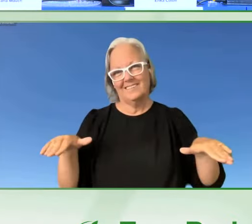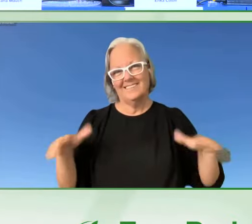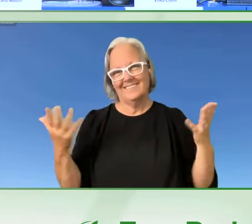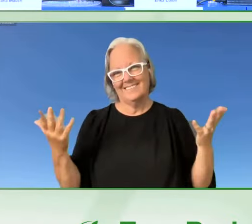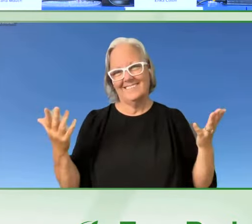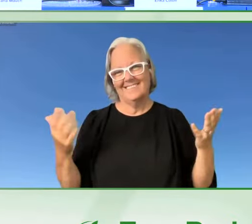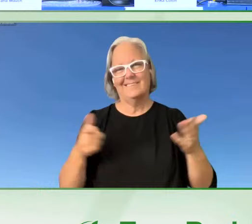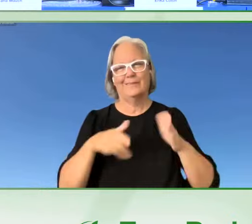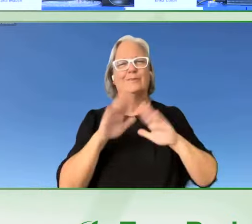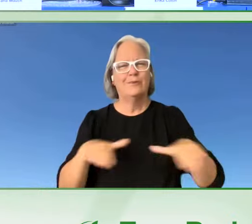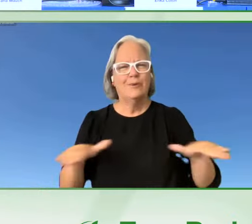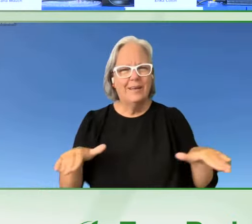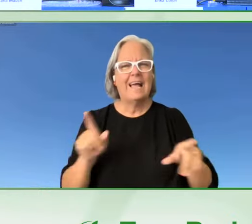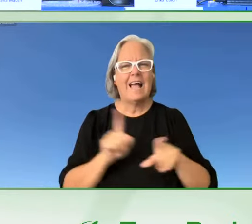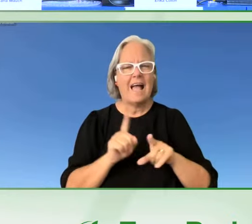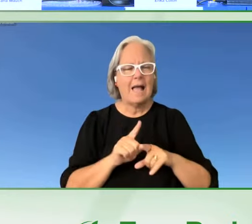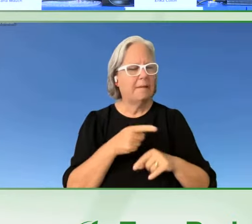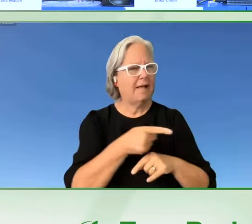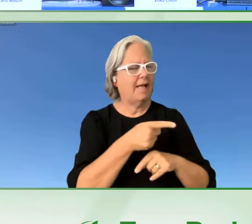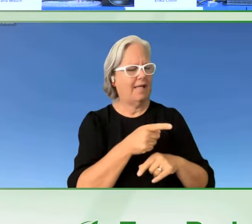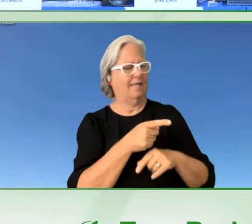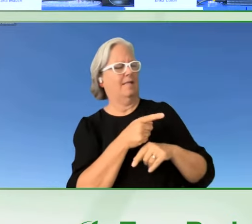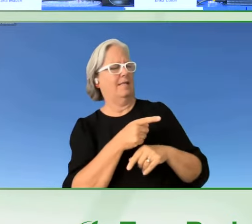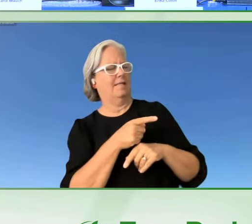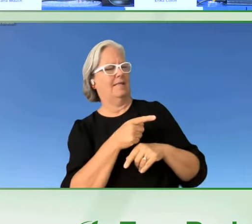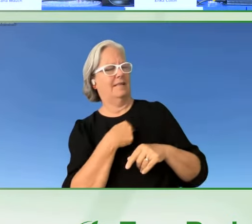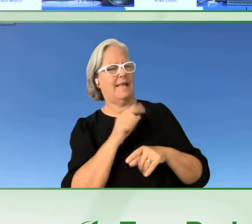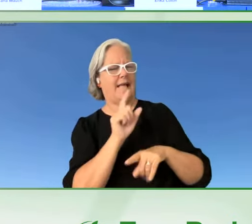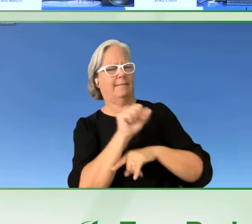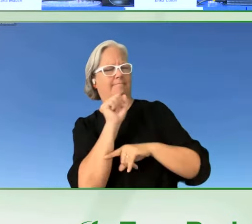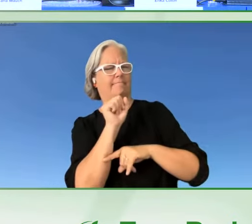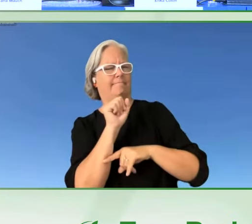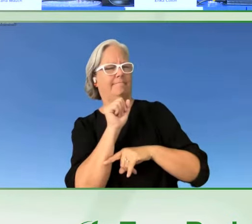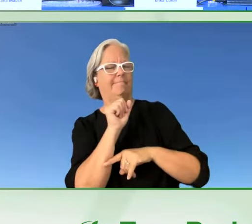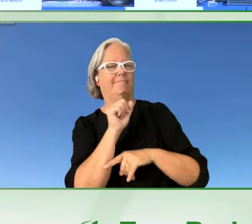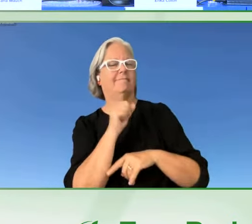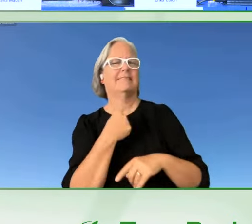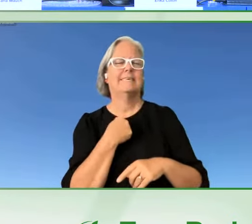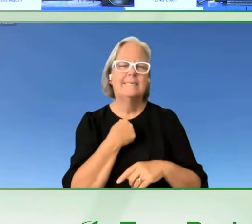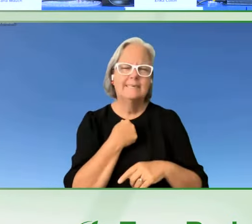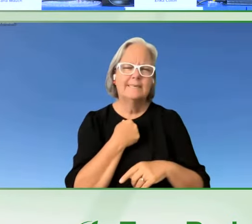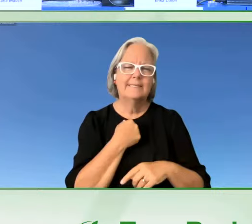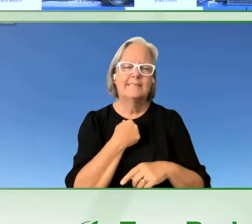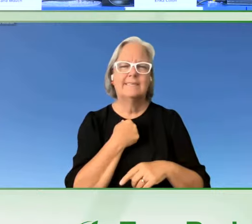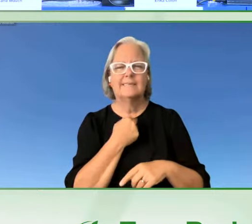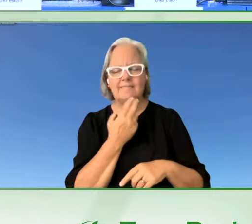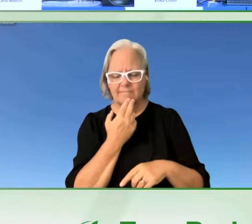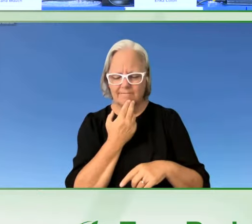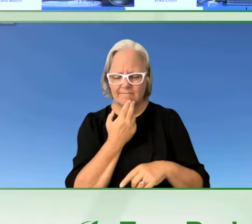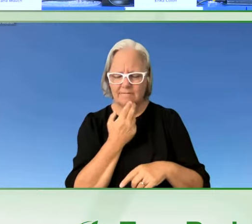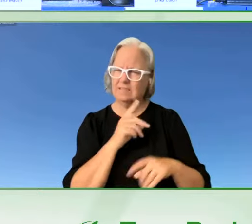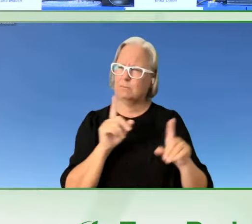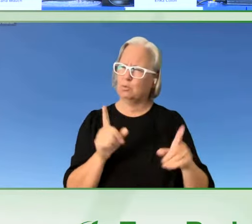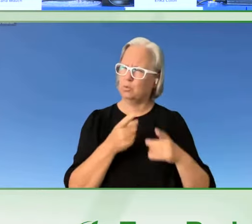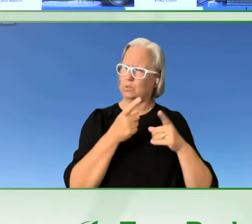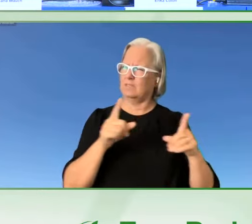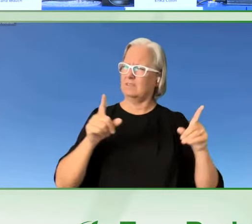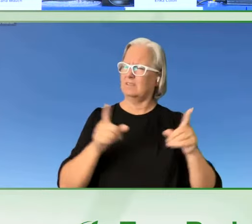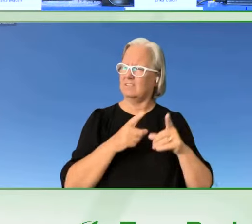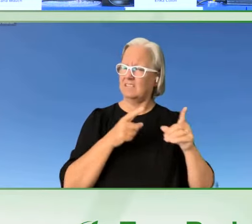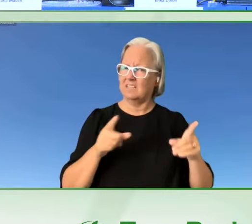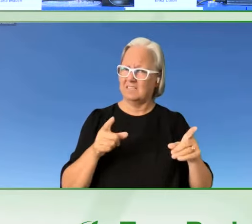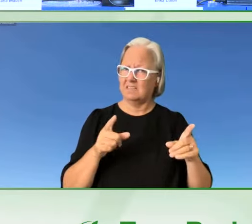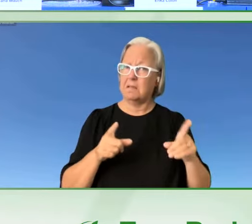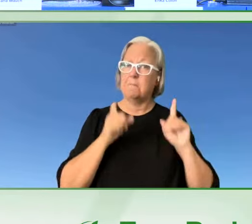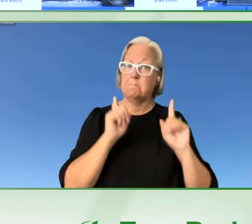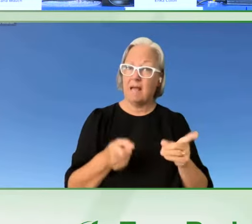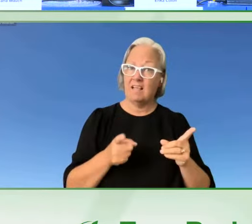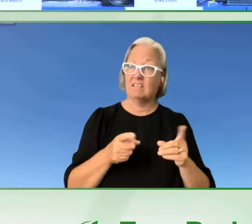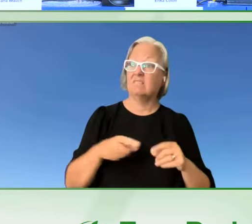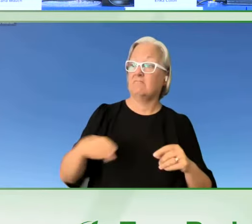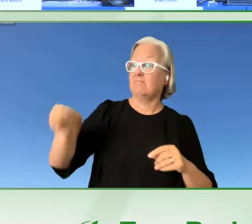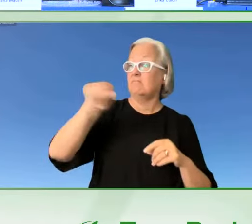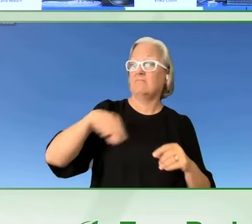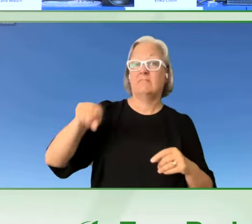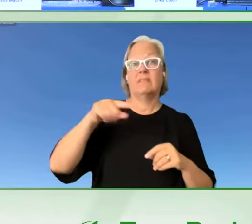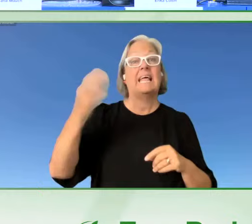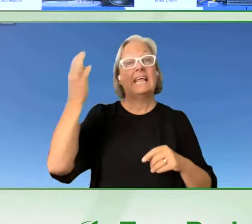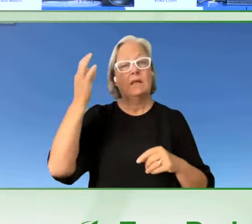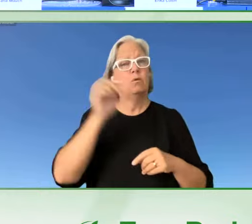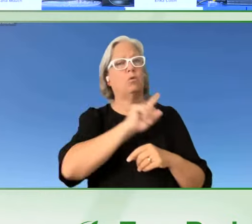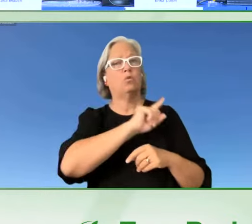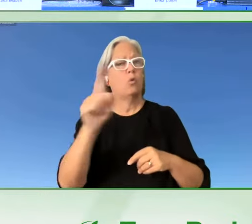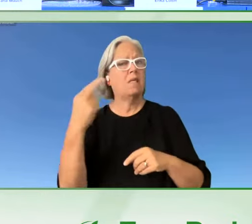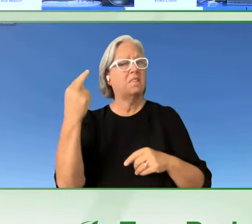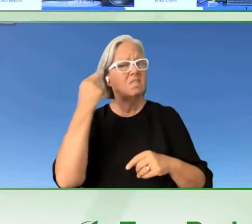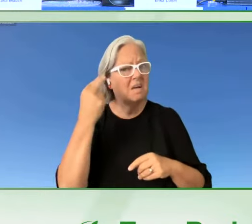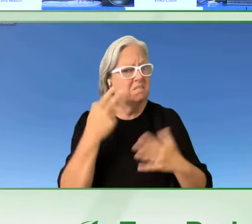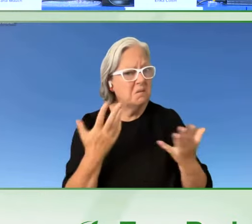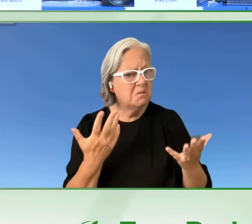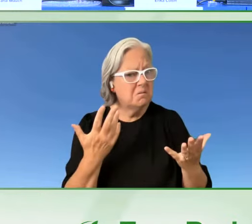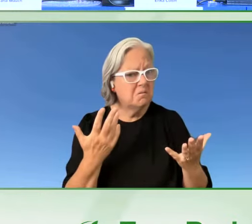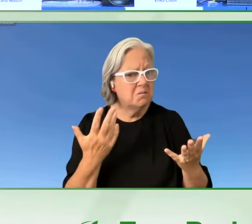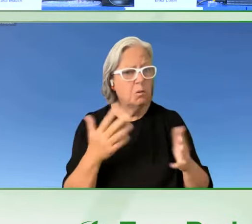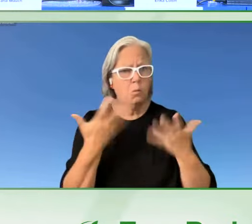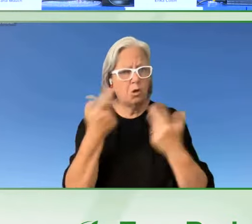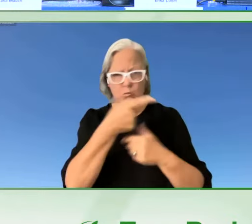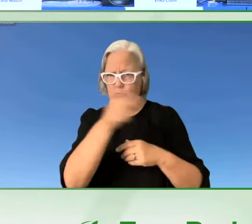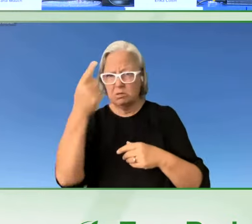Our school assembly program is about 45 minutes and it blends dance performances, disability